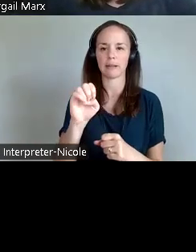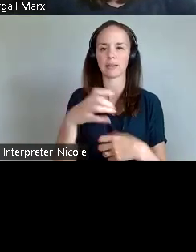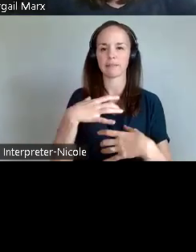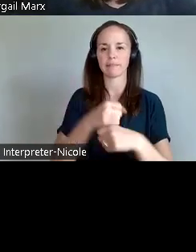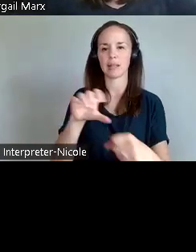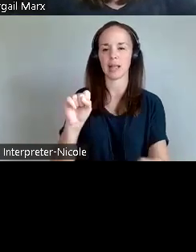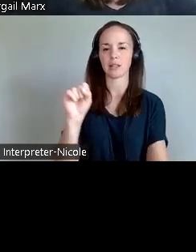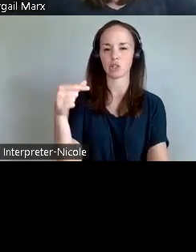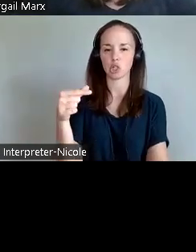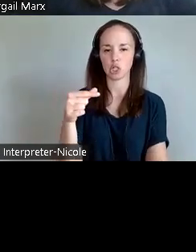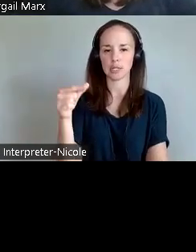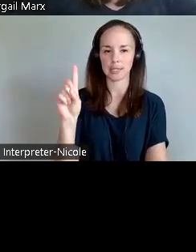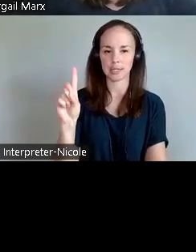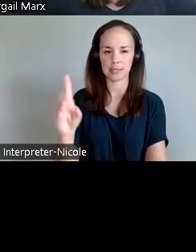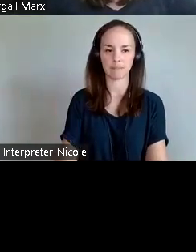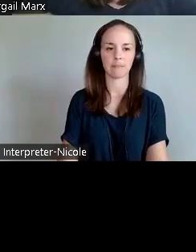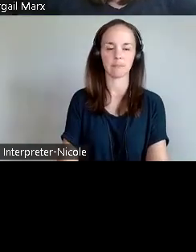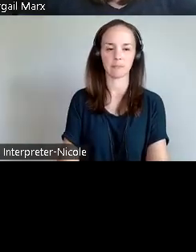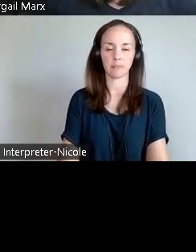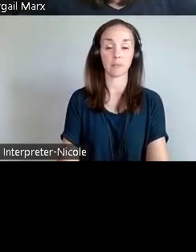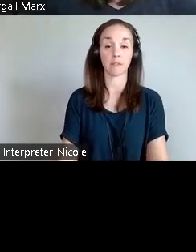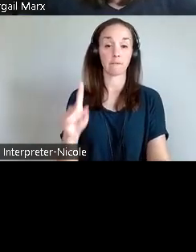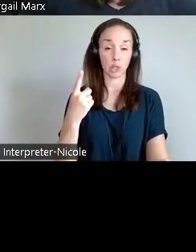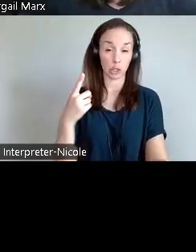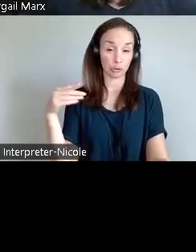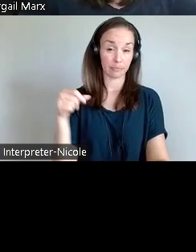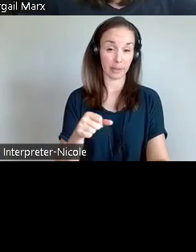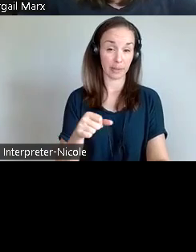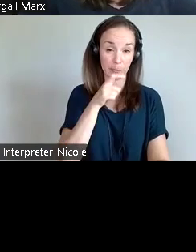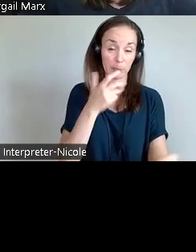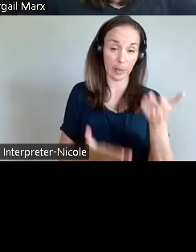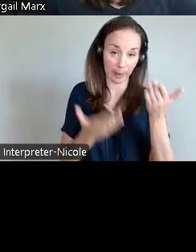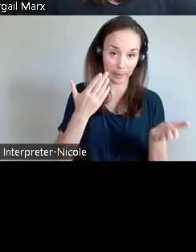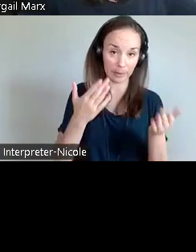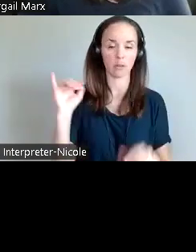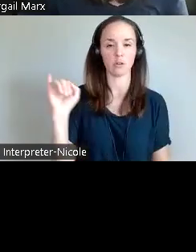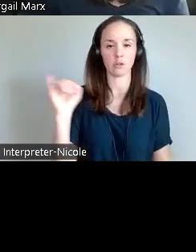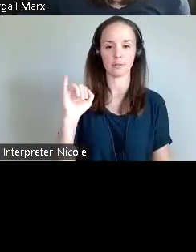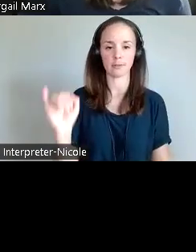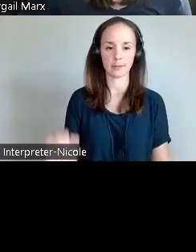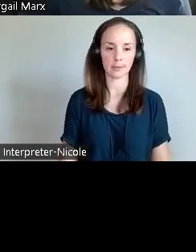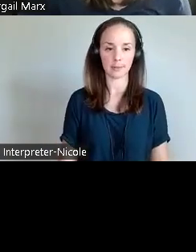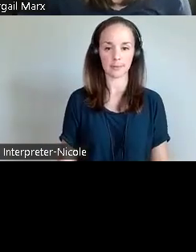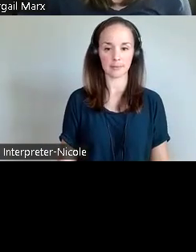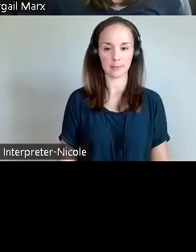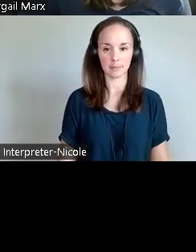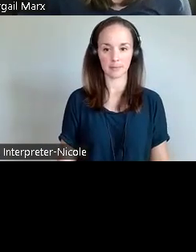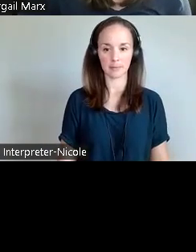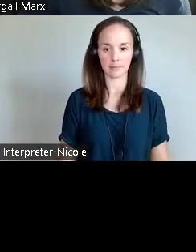So we can start with talking about insurance funding.